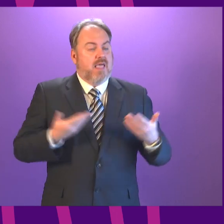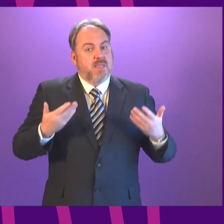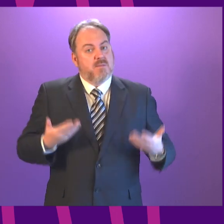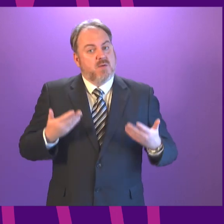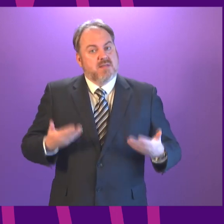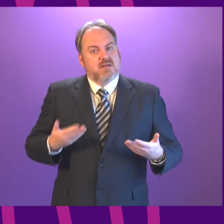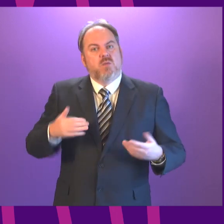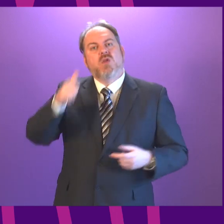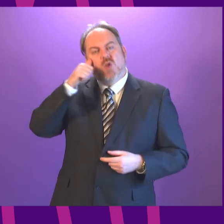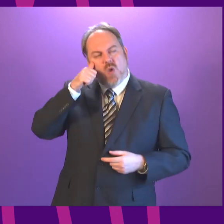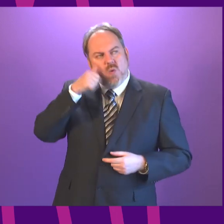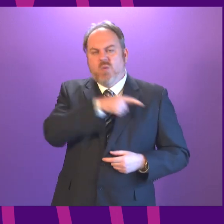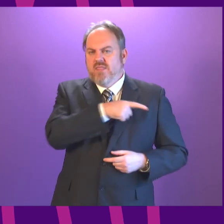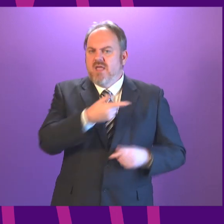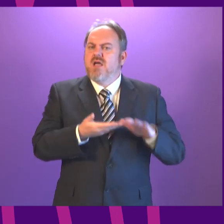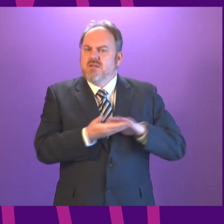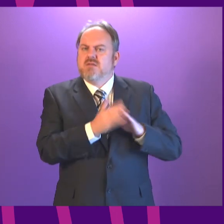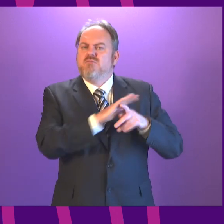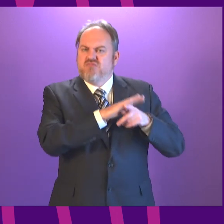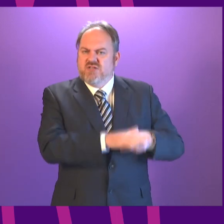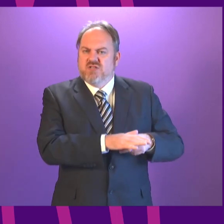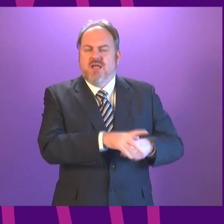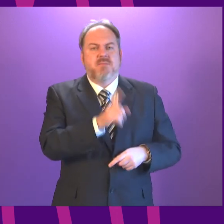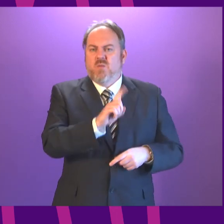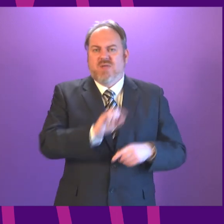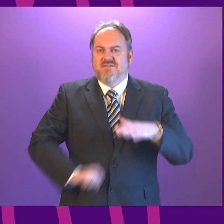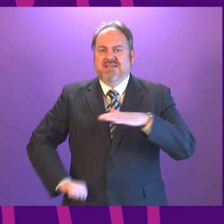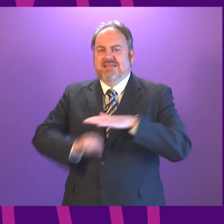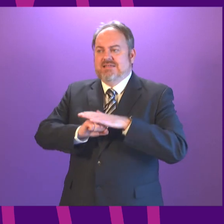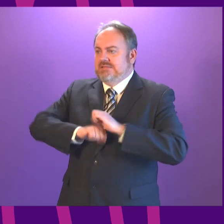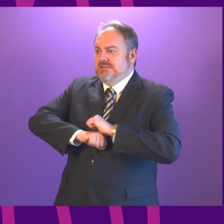course, pressure on intensive care, but we are not near running out of intensive care